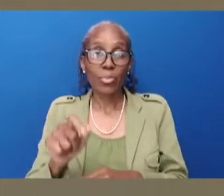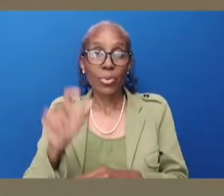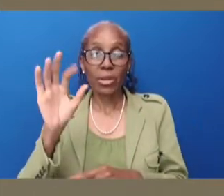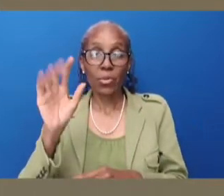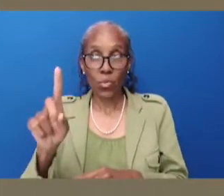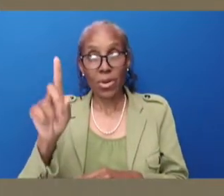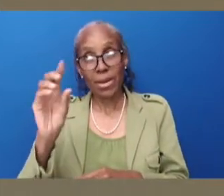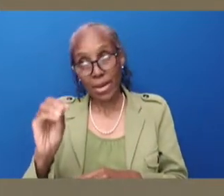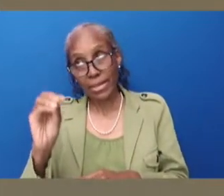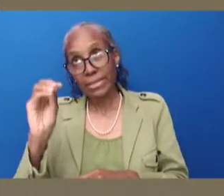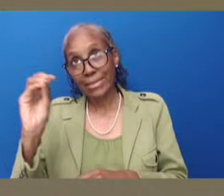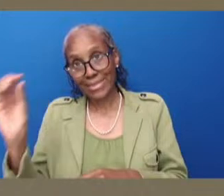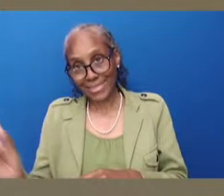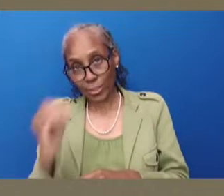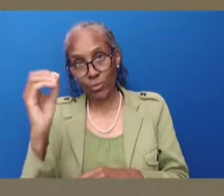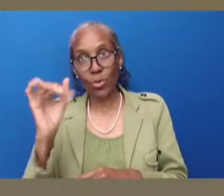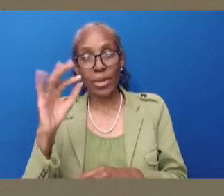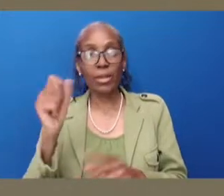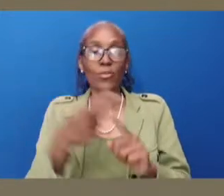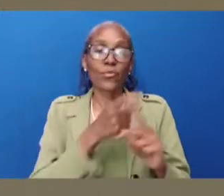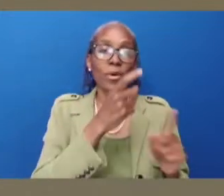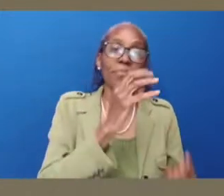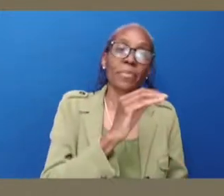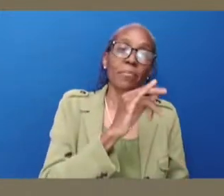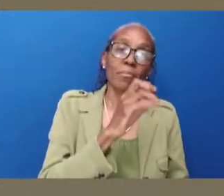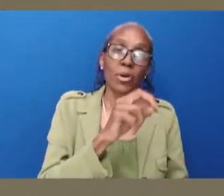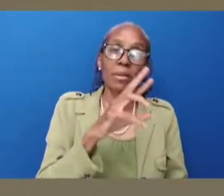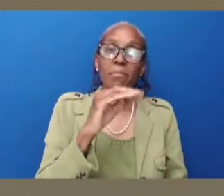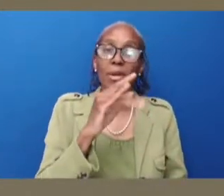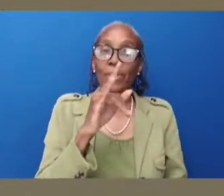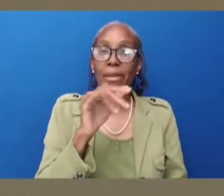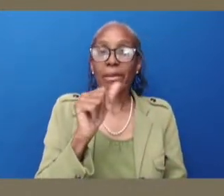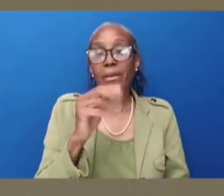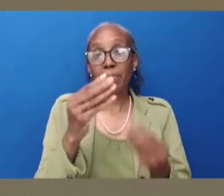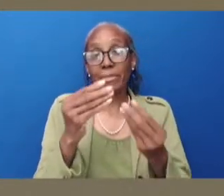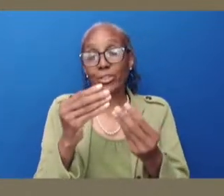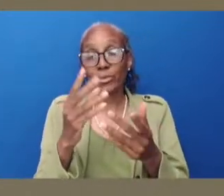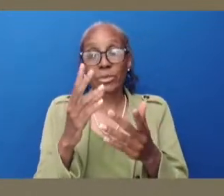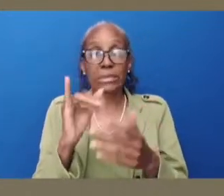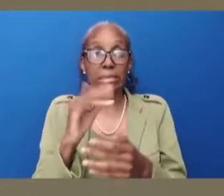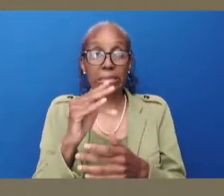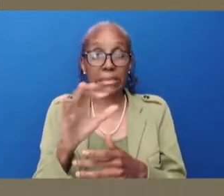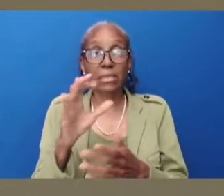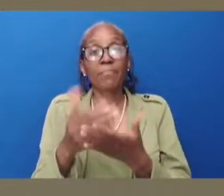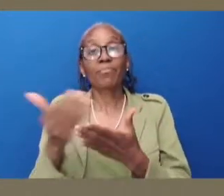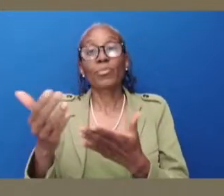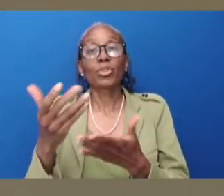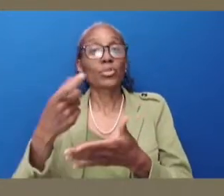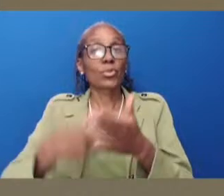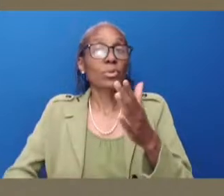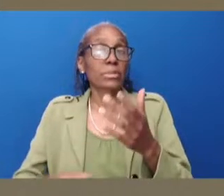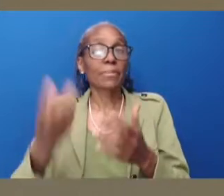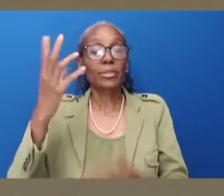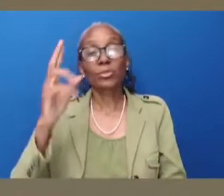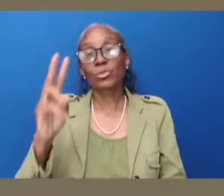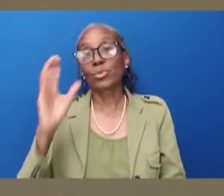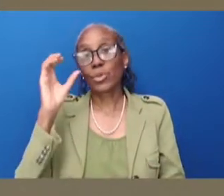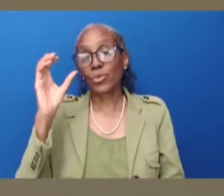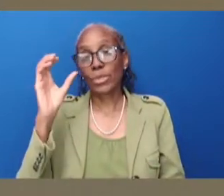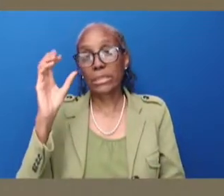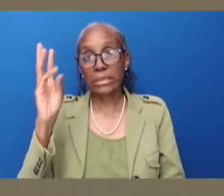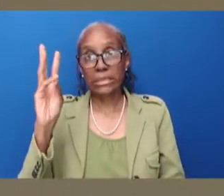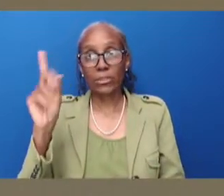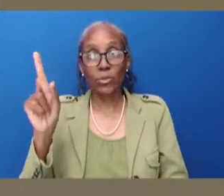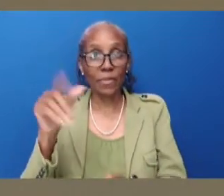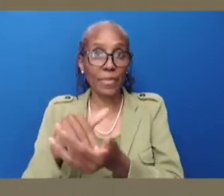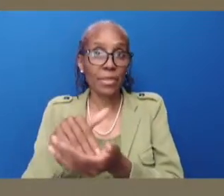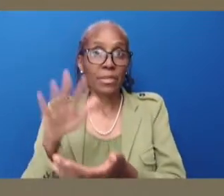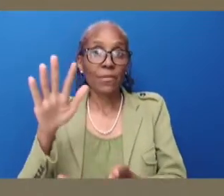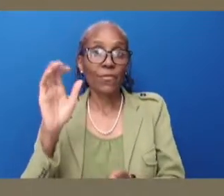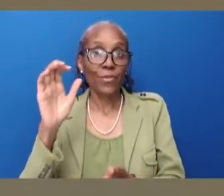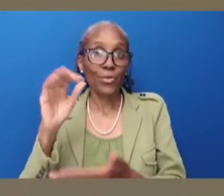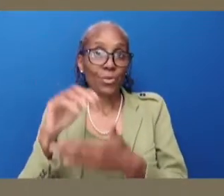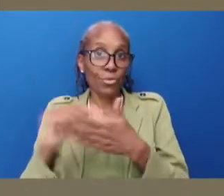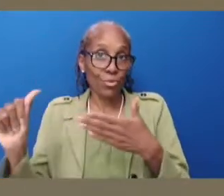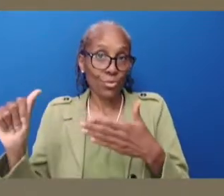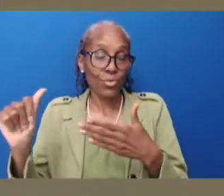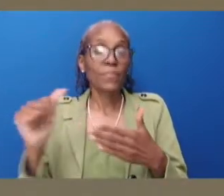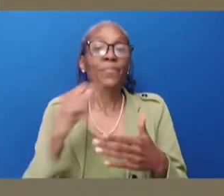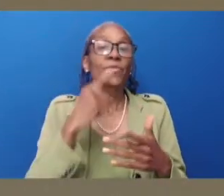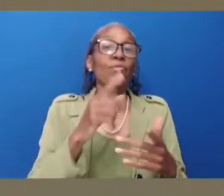EIGHT PLUS OR MINUS 8.190 ACRES